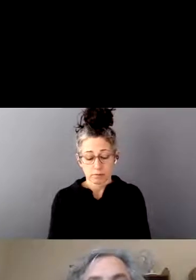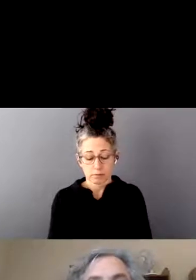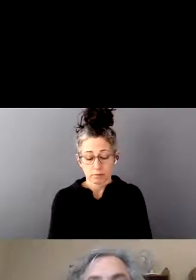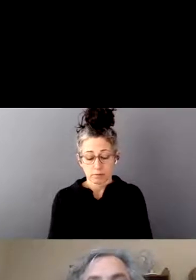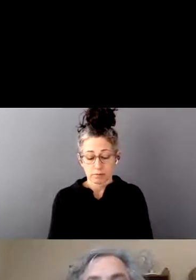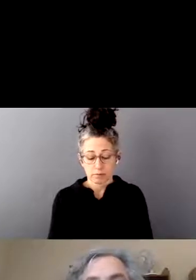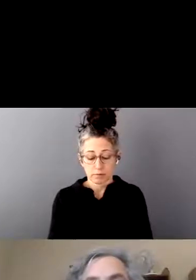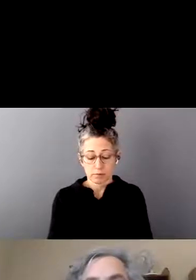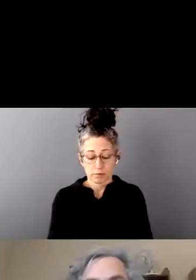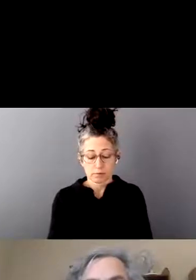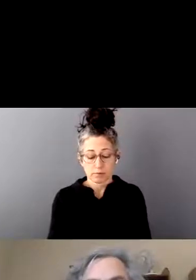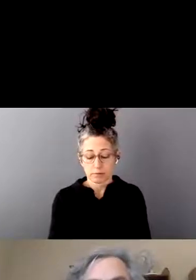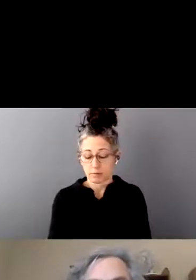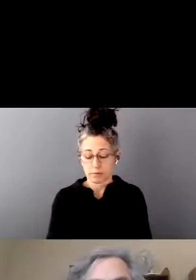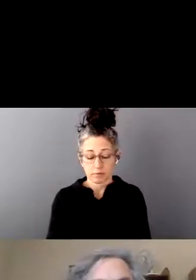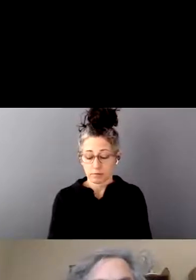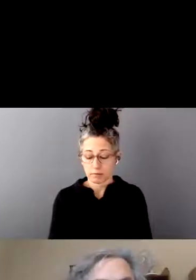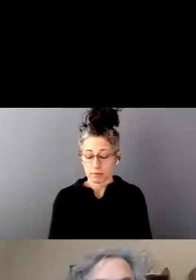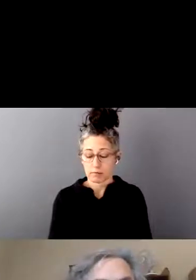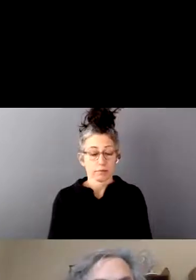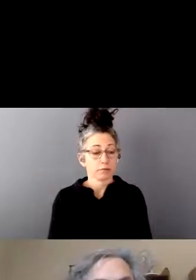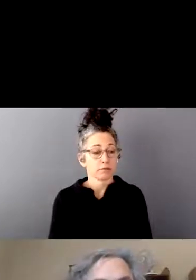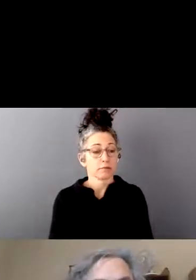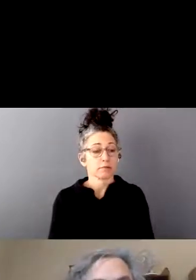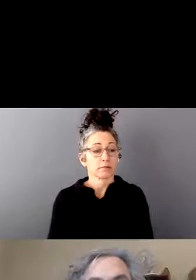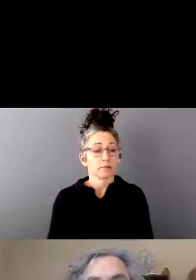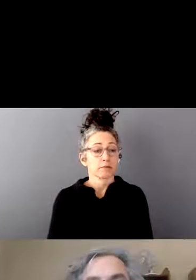Oh, I've got to stop sharing. Sorry. Take it away. Hopefully that's coming through now.